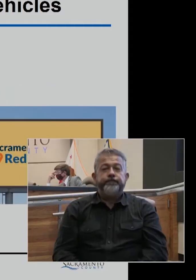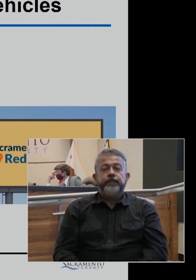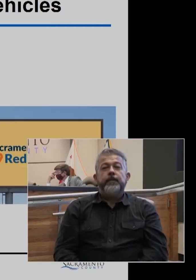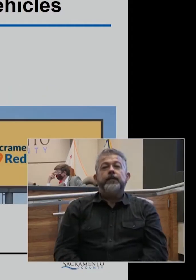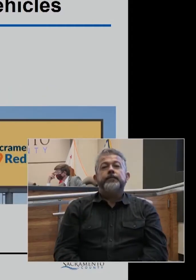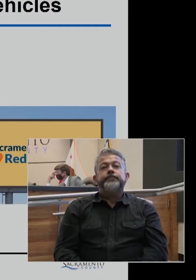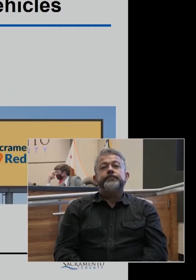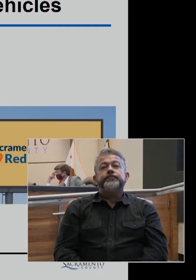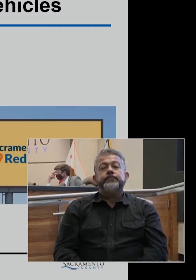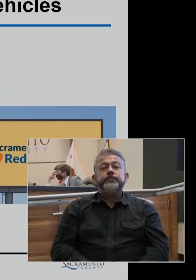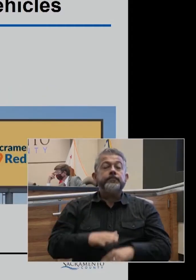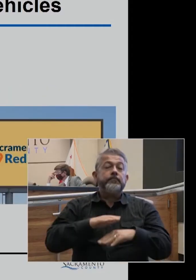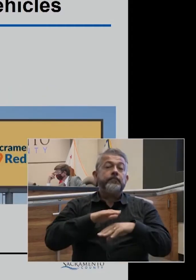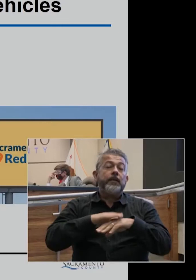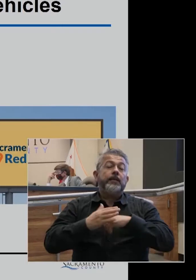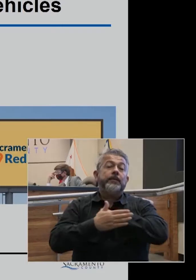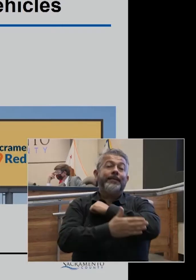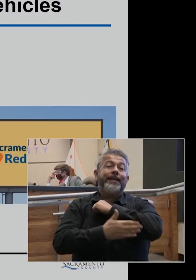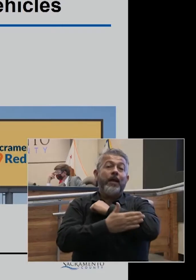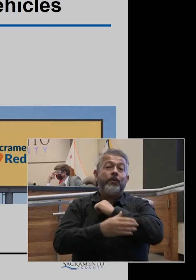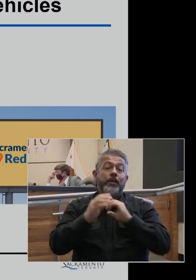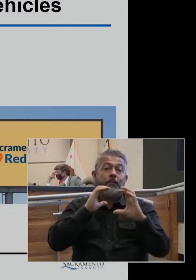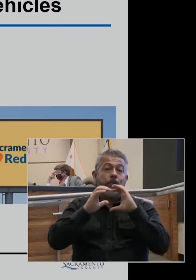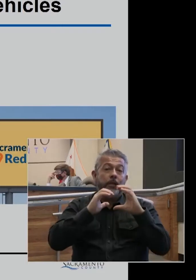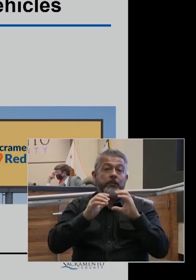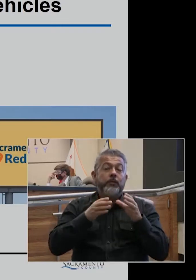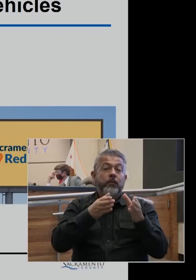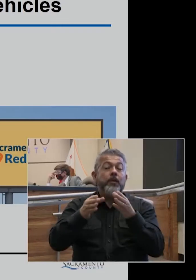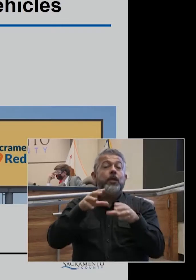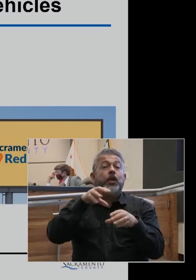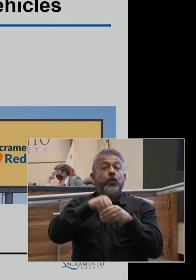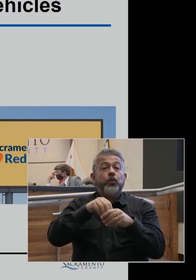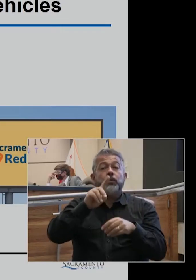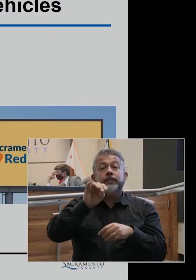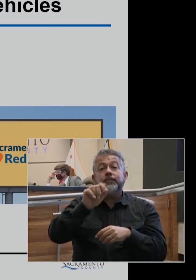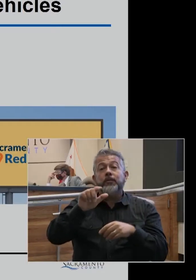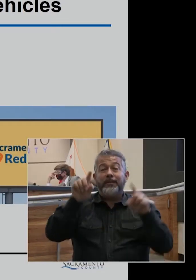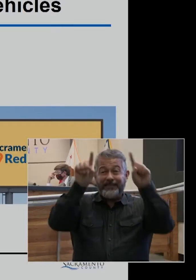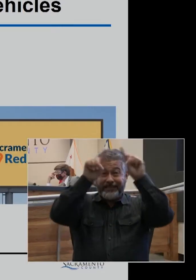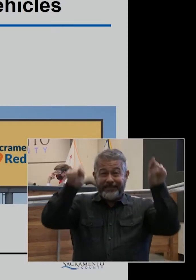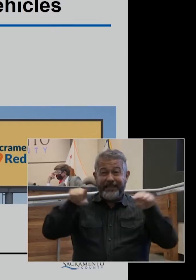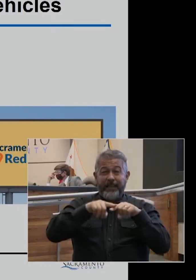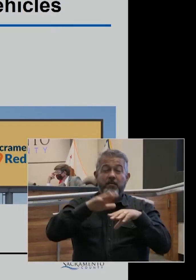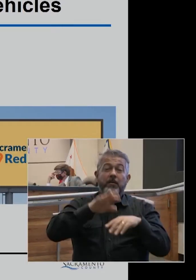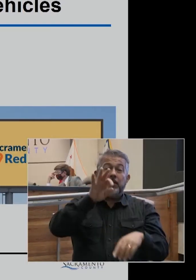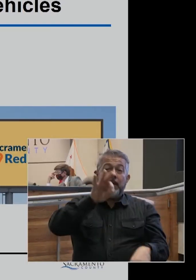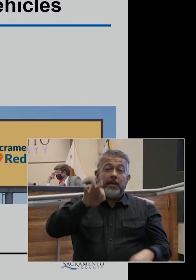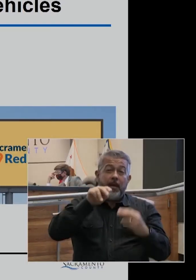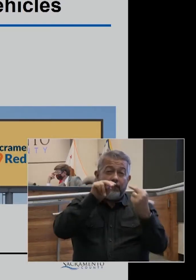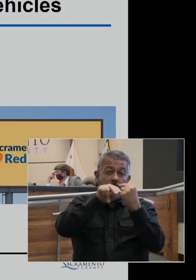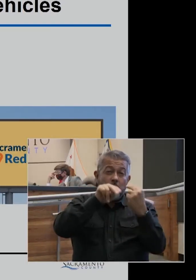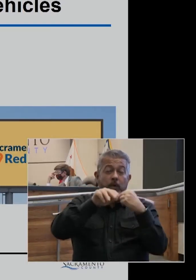NUMBER FOR FOLKS TO CALL AS WELL. WELL. OTHER VEHICLES INCLUDE DIGITAL OTHER VEHICLES INCLUDE DIGITAL SIGN AT HIGHWAY 99. SIGN AT HIGHWAY 99. DEPENDING ON MESSAGES RUNNING A